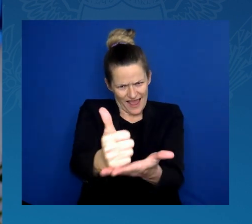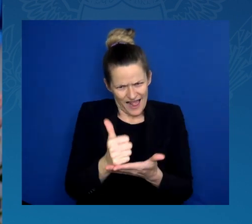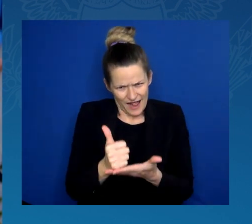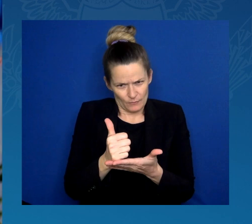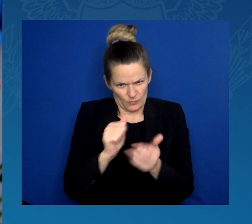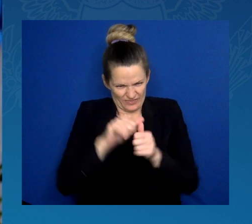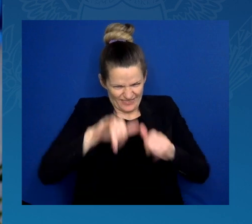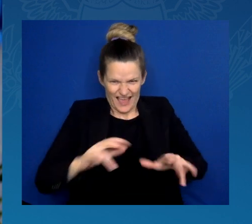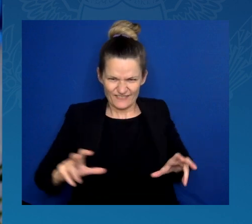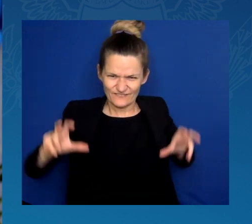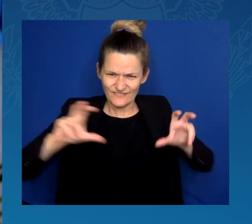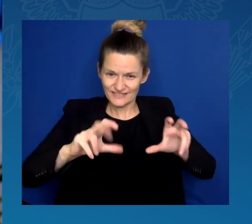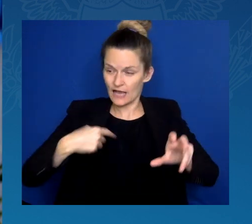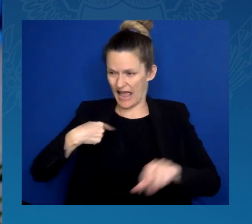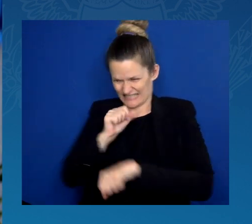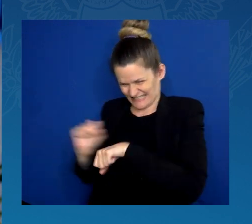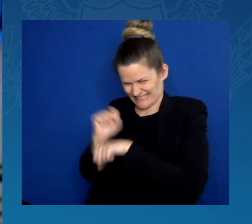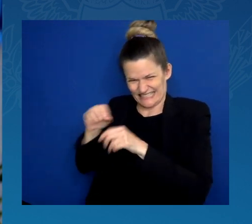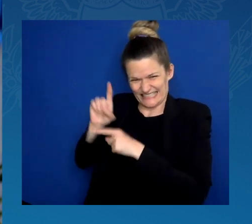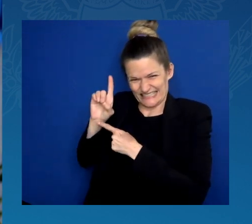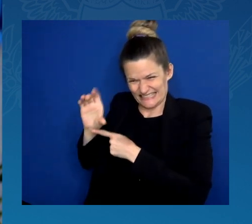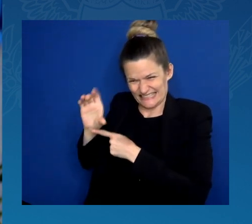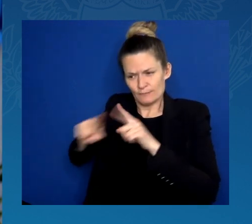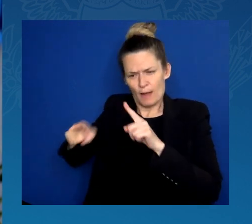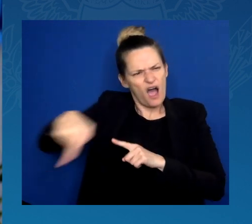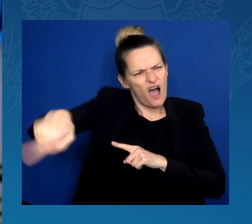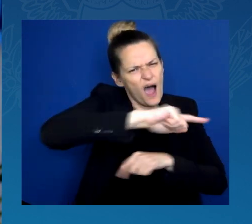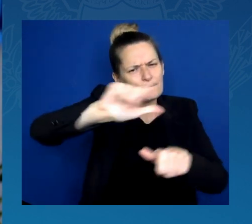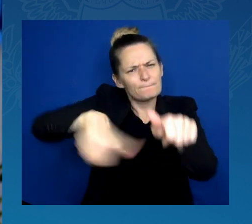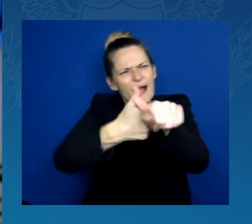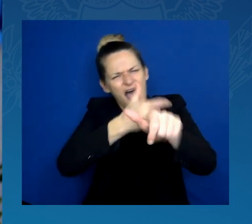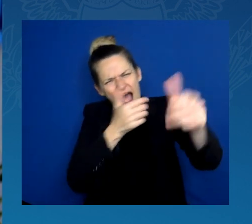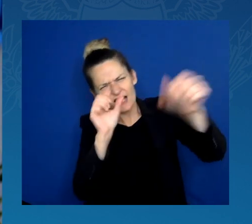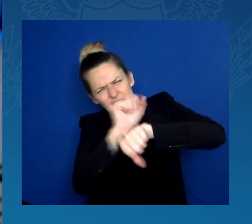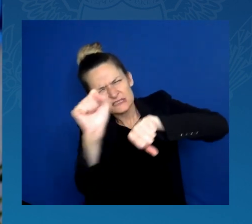be it in roads, in high-speed Internet, or in clean water.